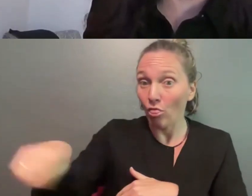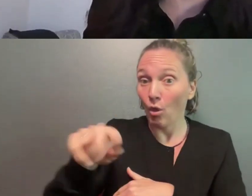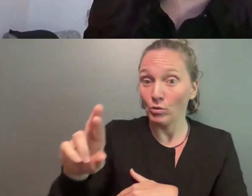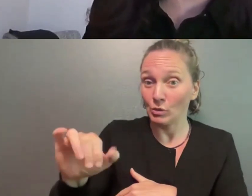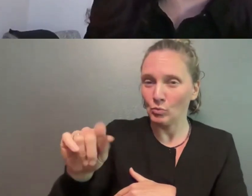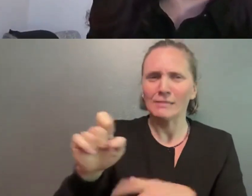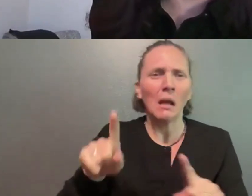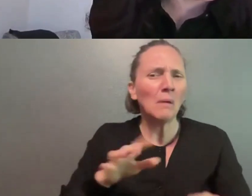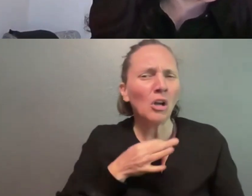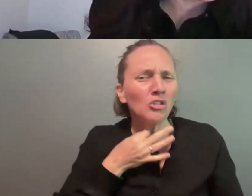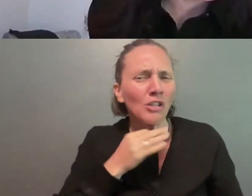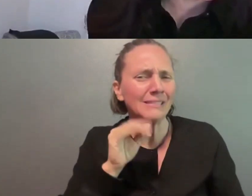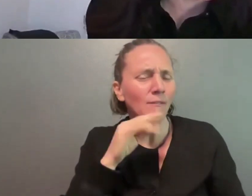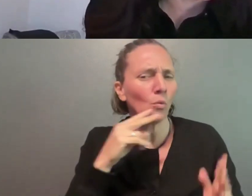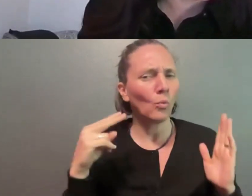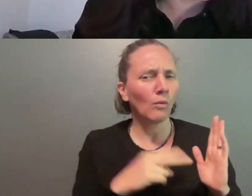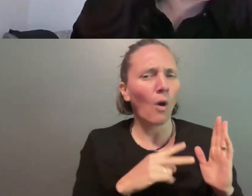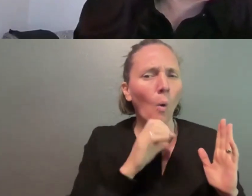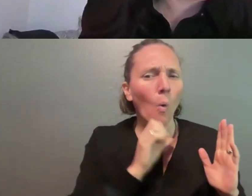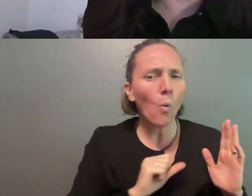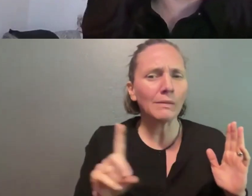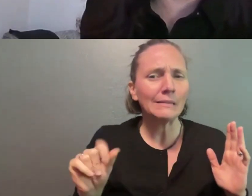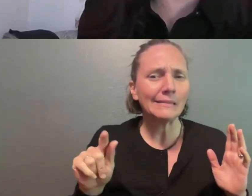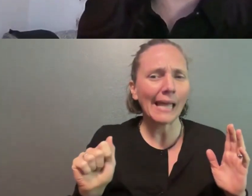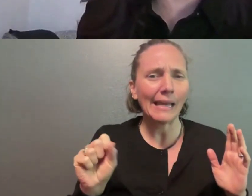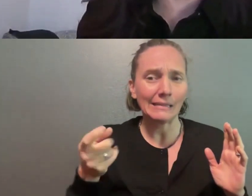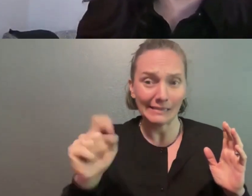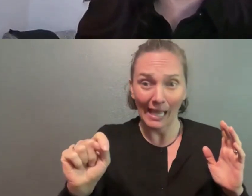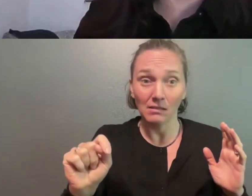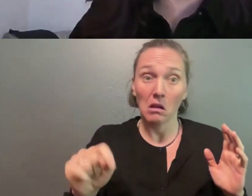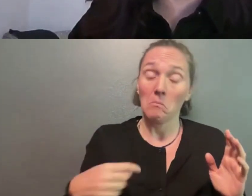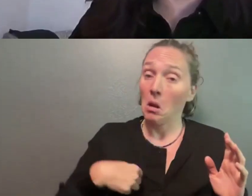set here or, you know, I kind of would be happy to talk to you more about that.